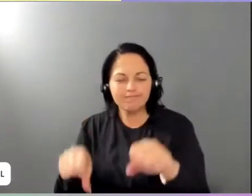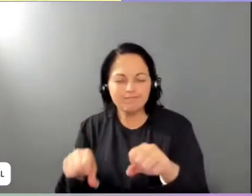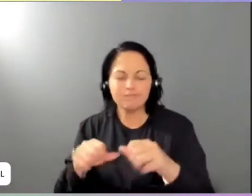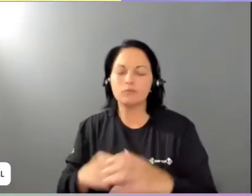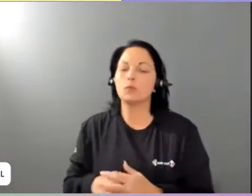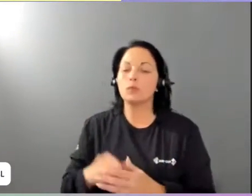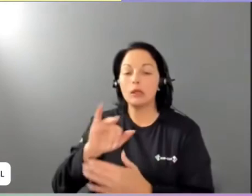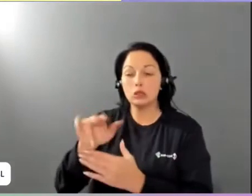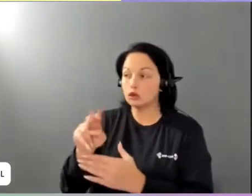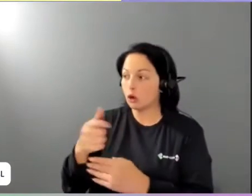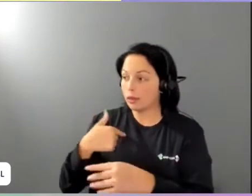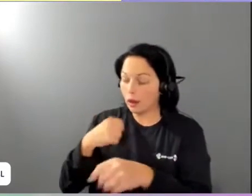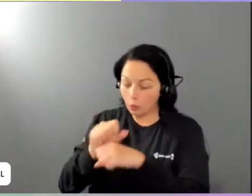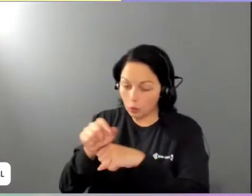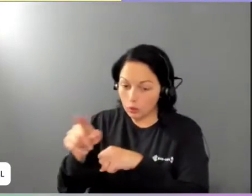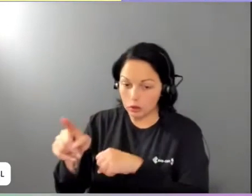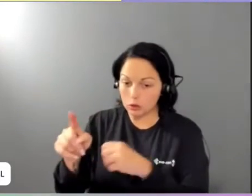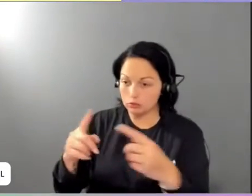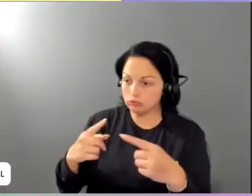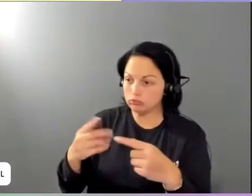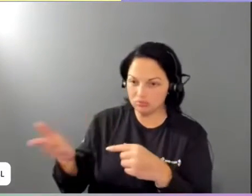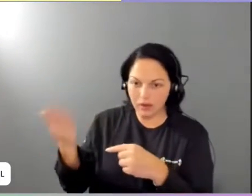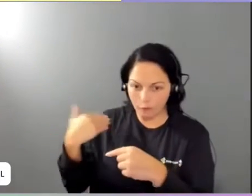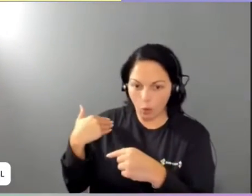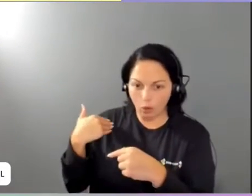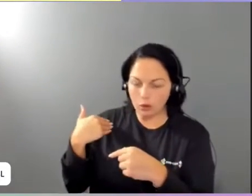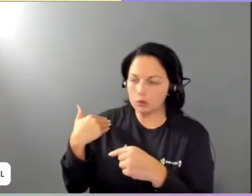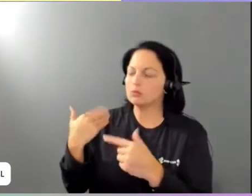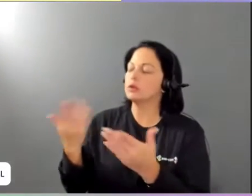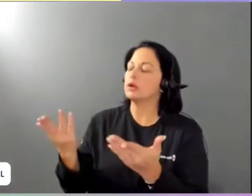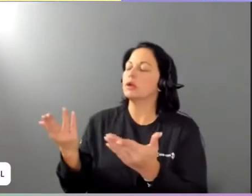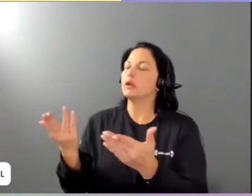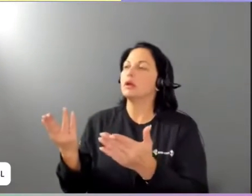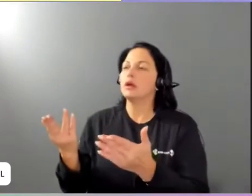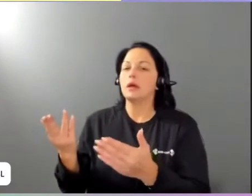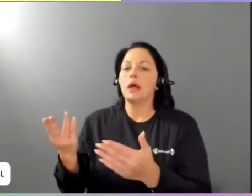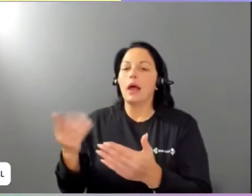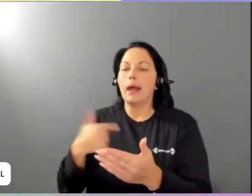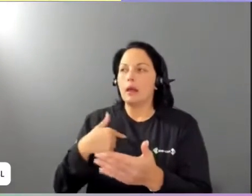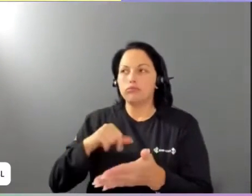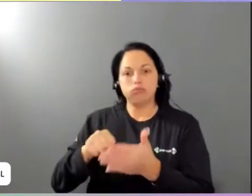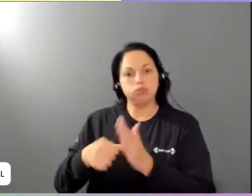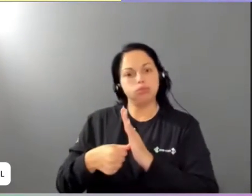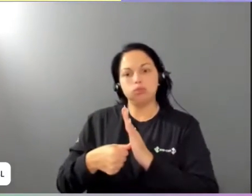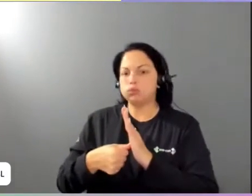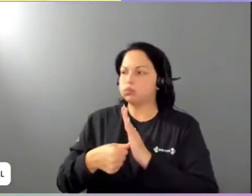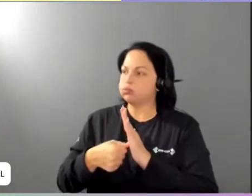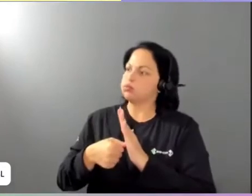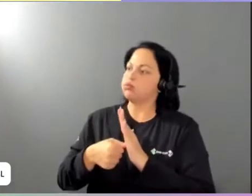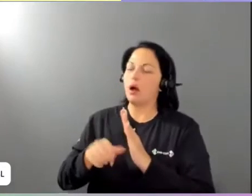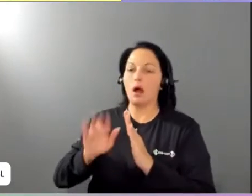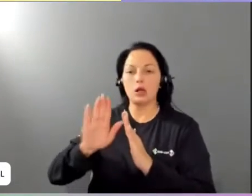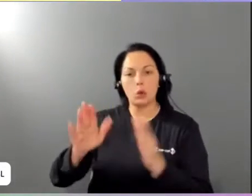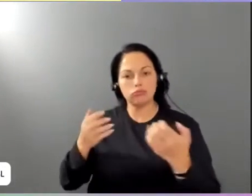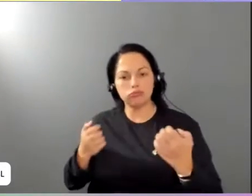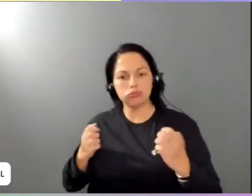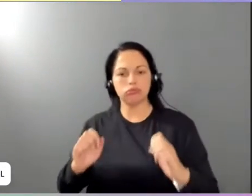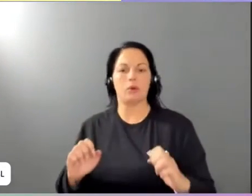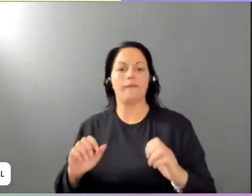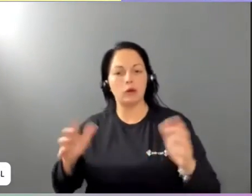be a lot better in our workplaces, to make them a lot more accessible care max so Jonathan, I've worked with